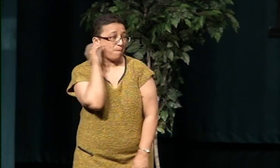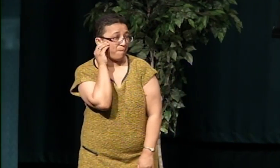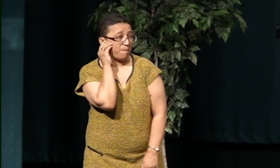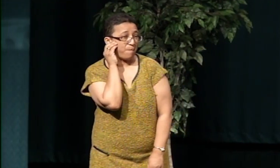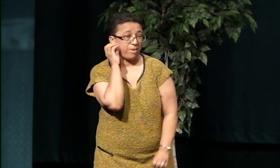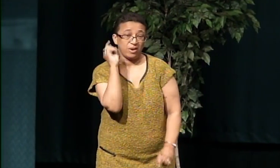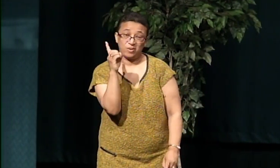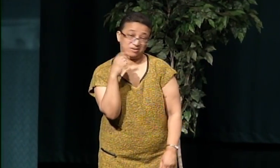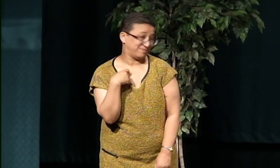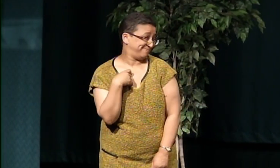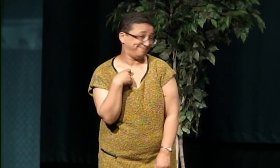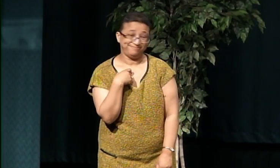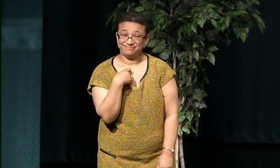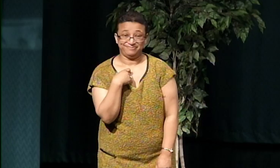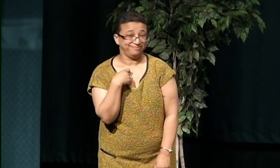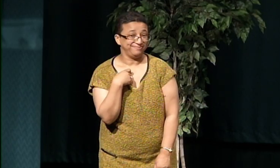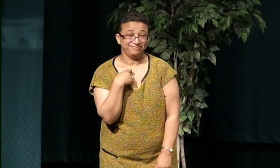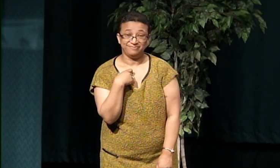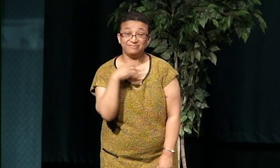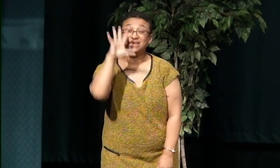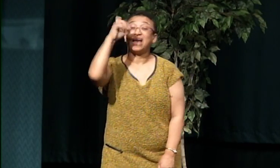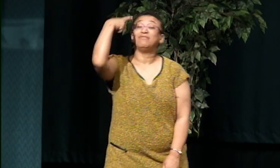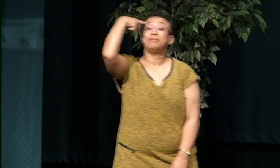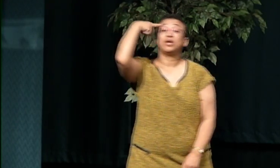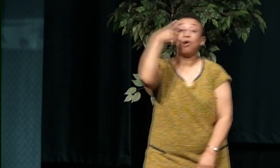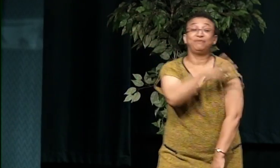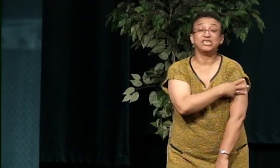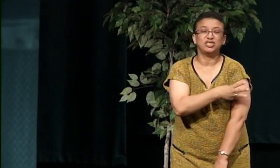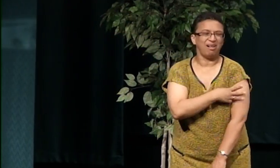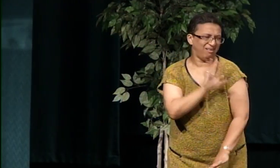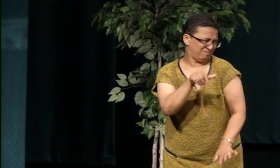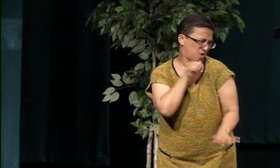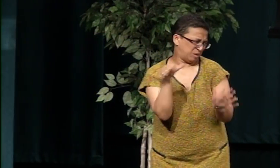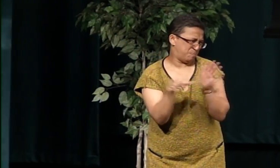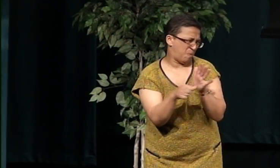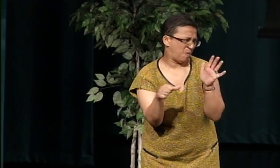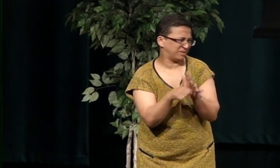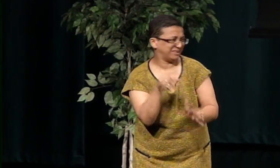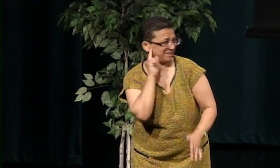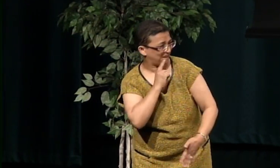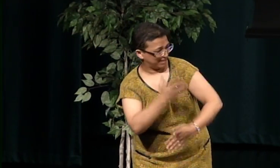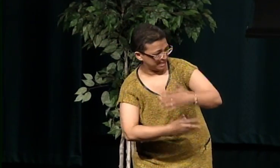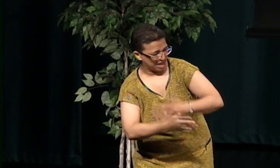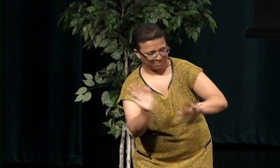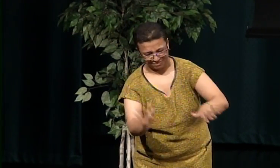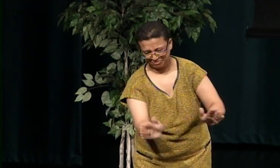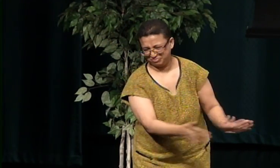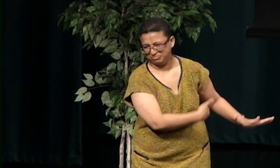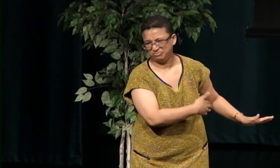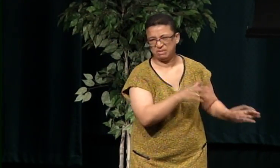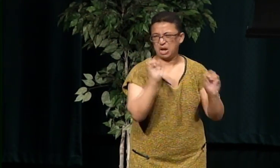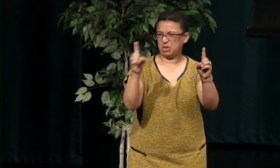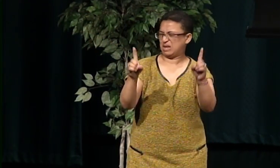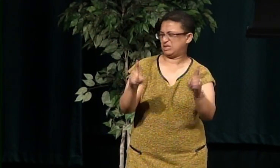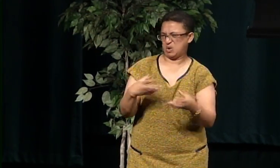can do the same. When I was young, I didn't have education. Government officials thought that it wasn't important.